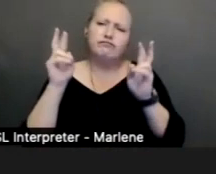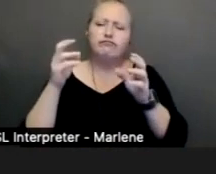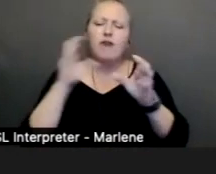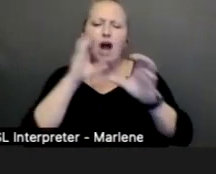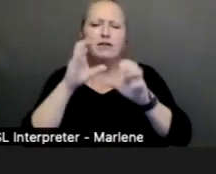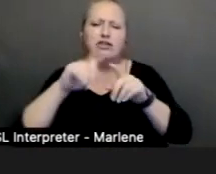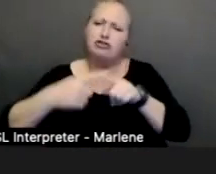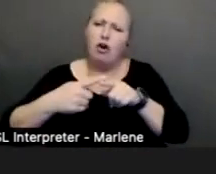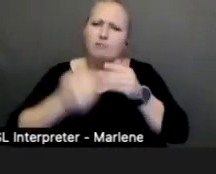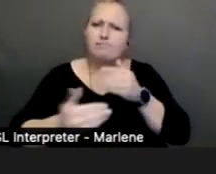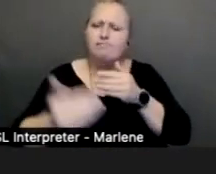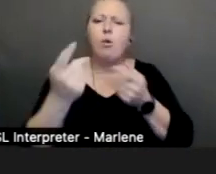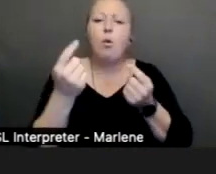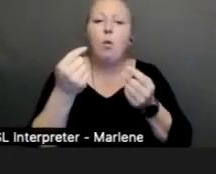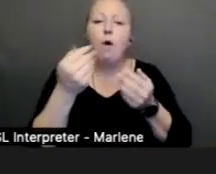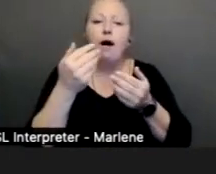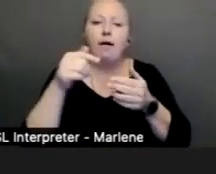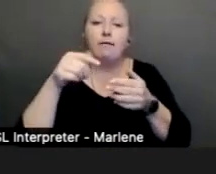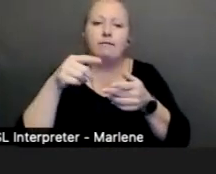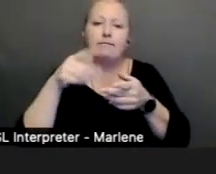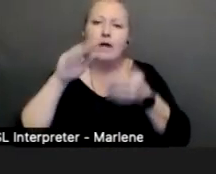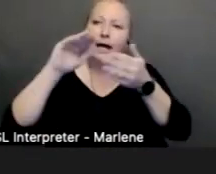of the conversation that we will be having in the community discussion.